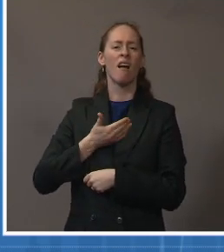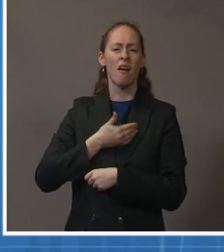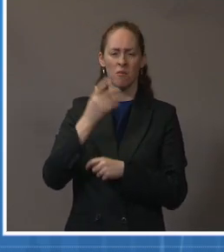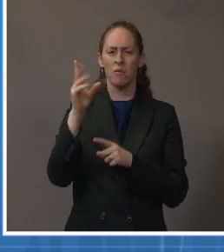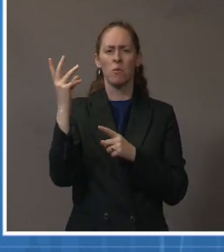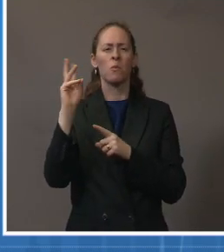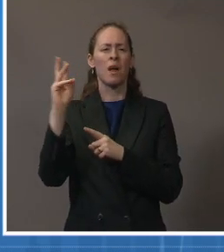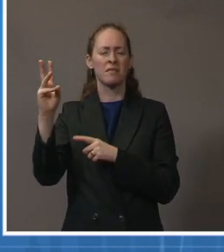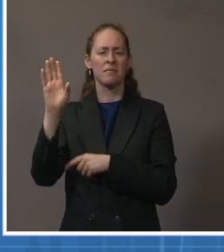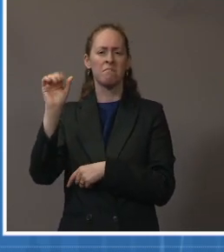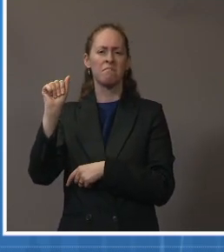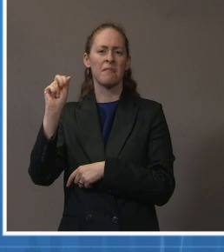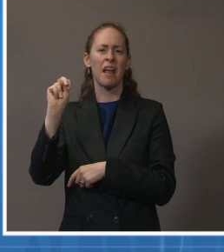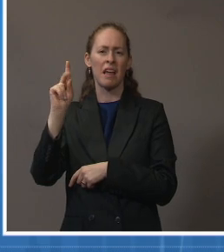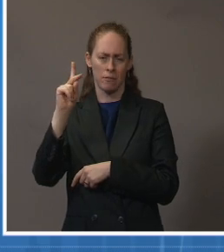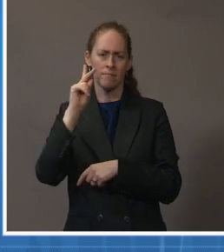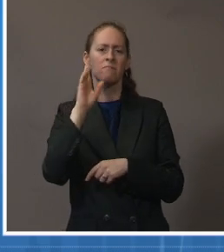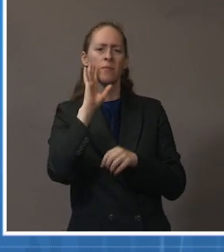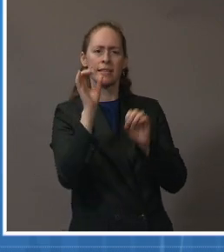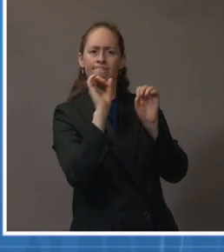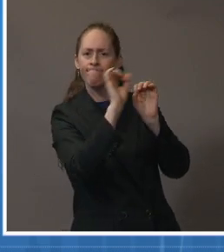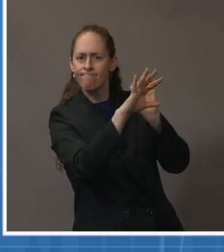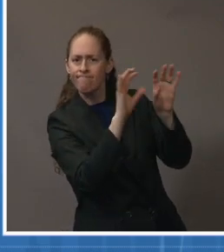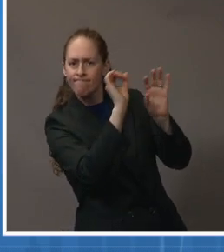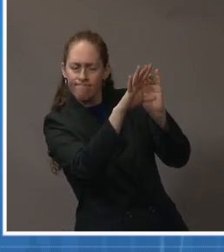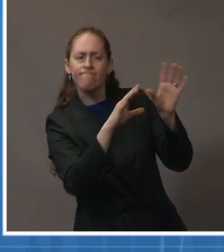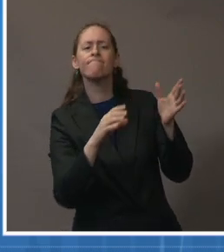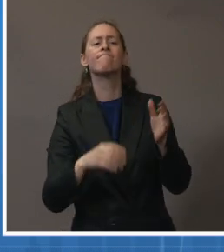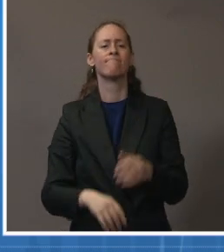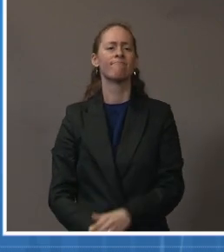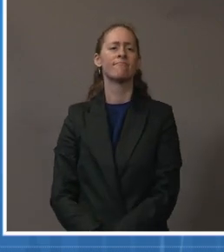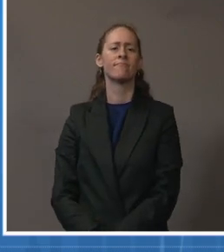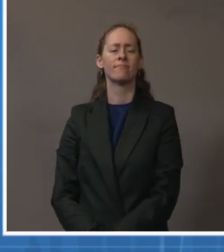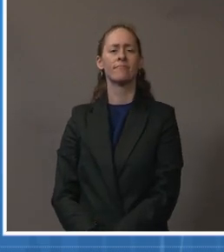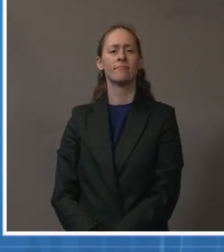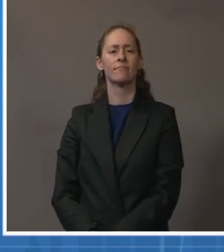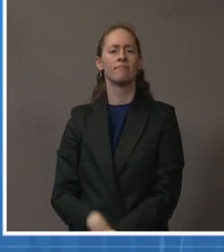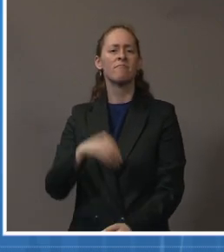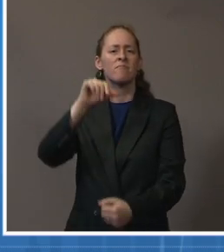over the course of the past month. And then there will be other destinations for the remaining doses,